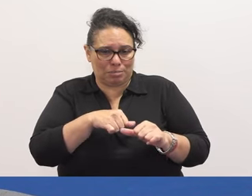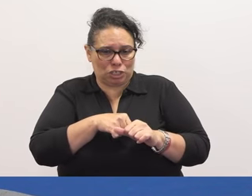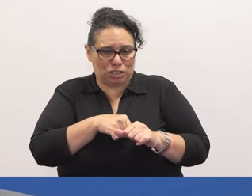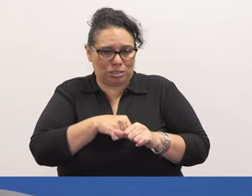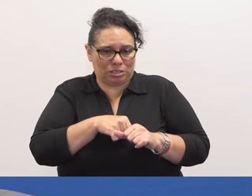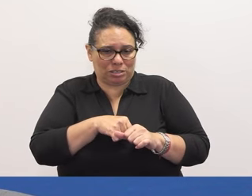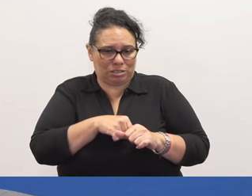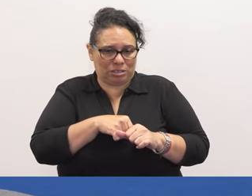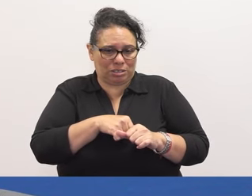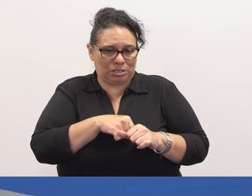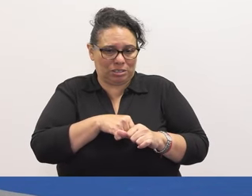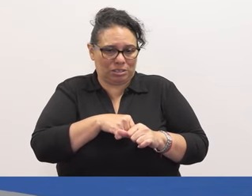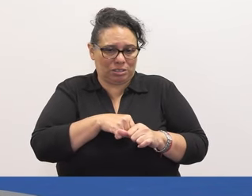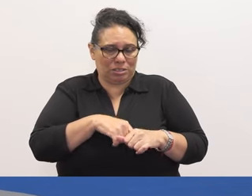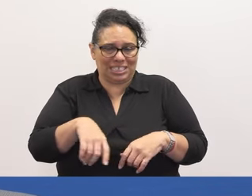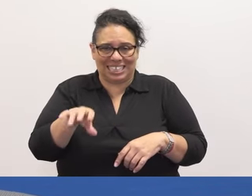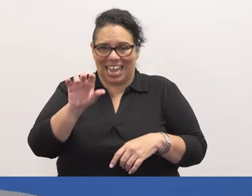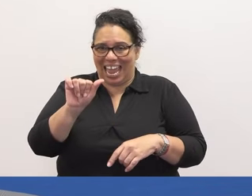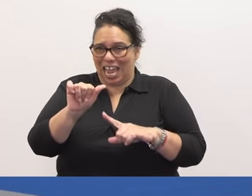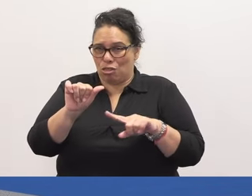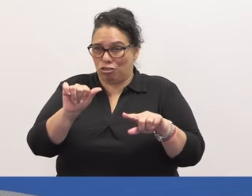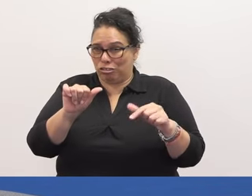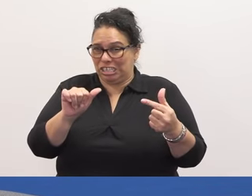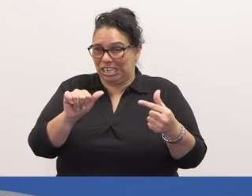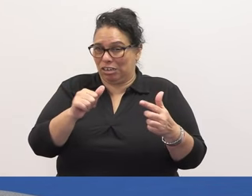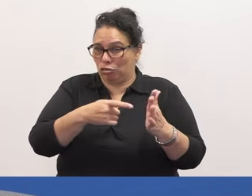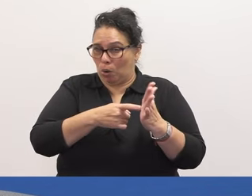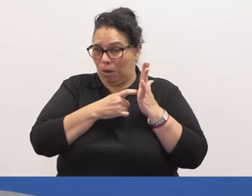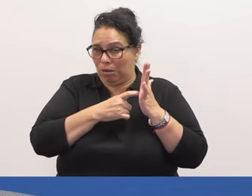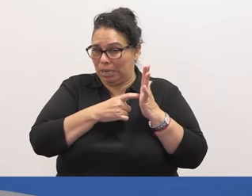to the A through G requirements. And so I don't know if somebody can share